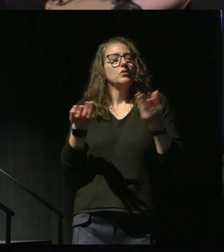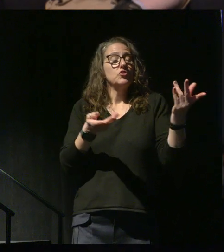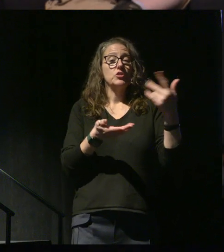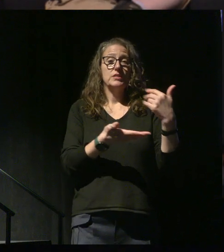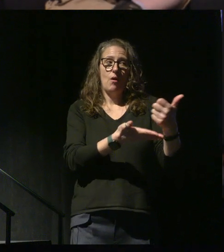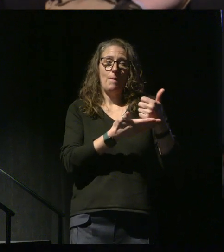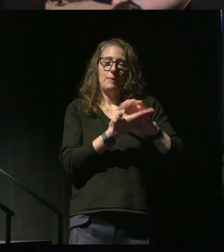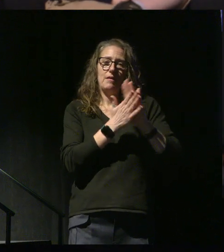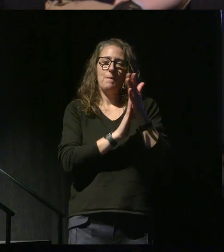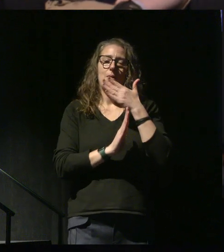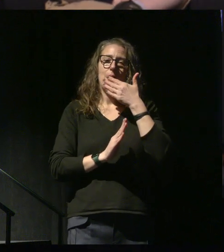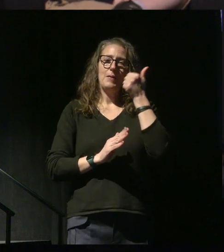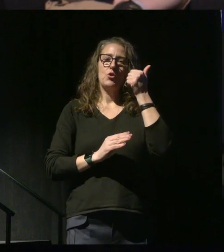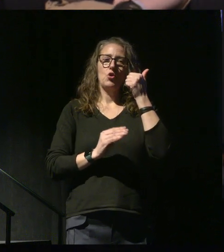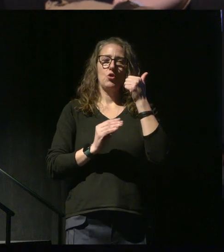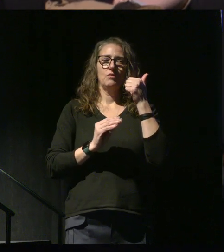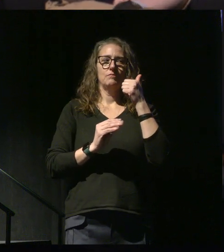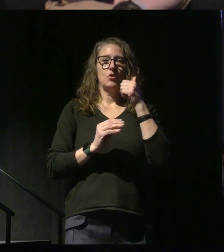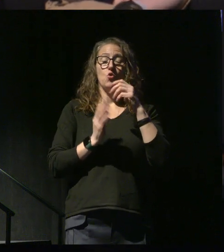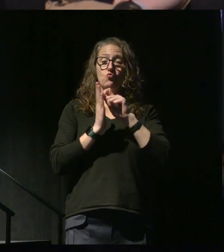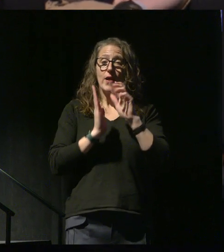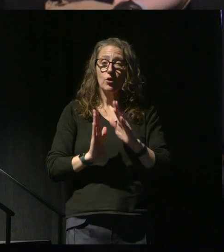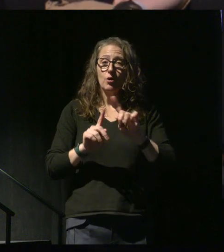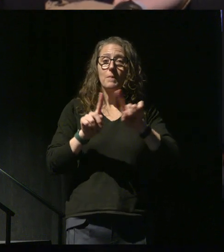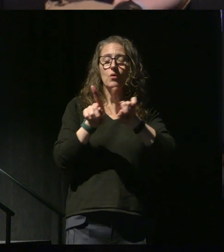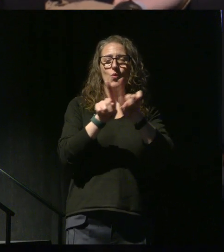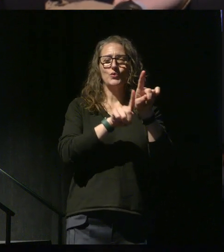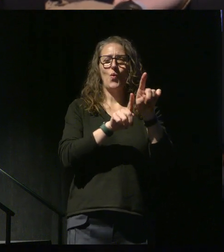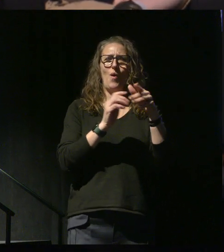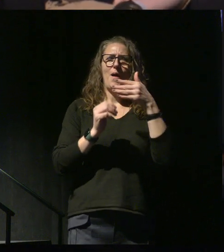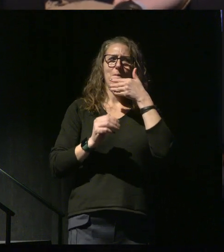as somebody who edits myself. And yeah.